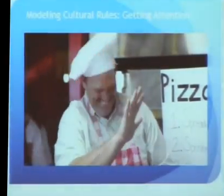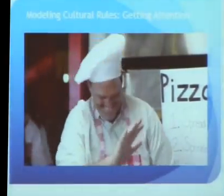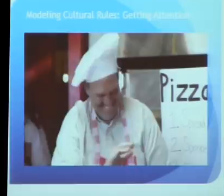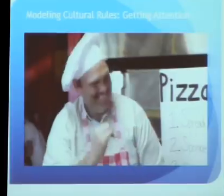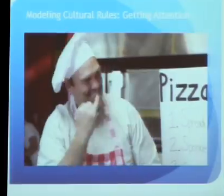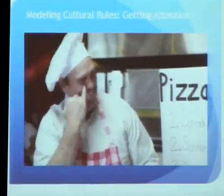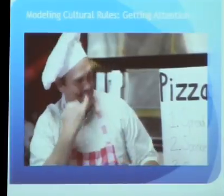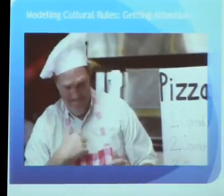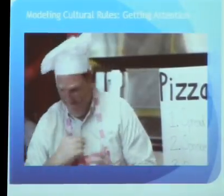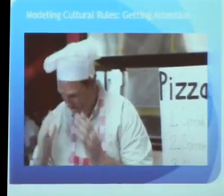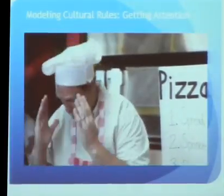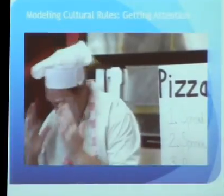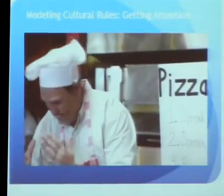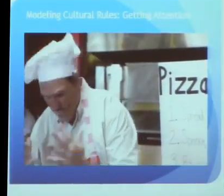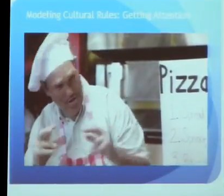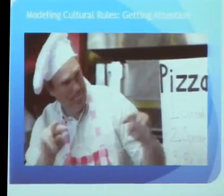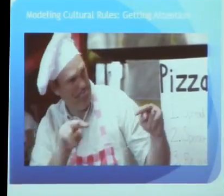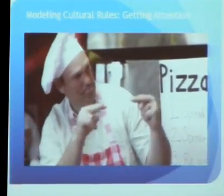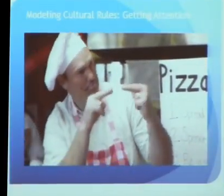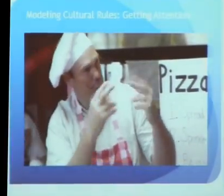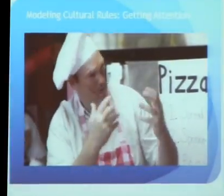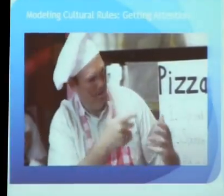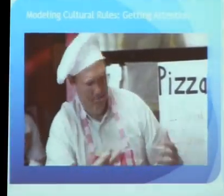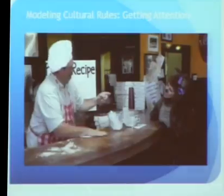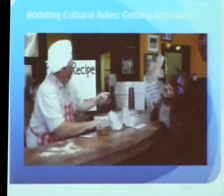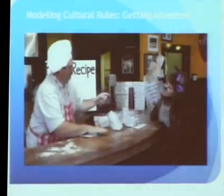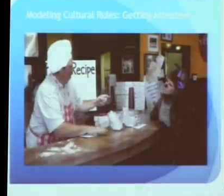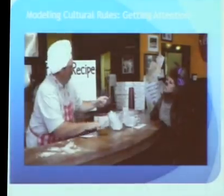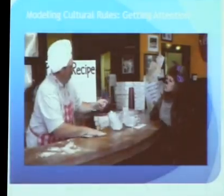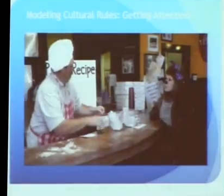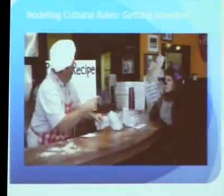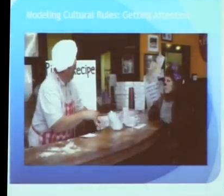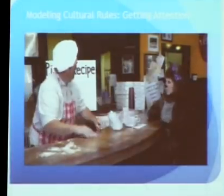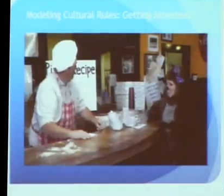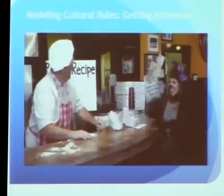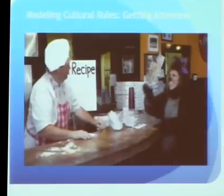This is not the way you get my attention. If I'm paying attention to something else,